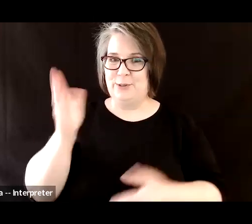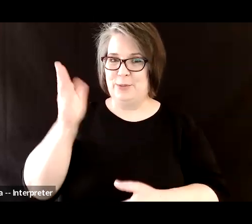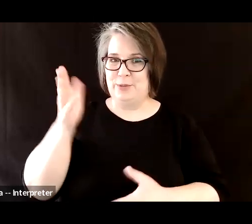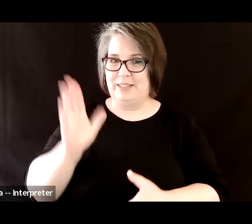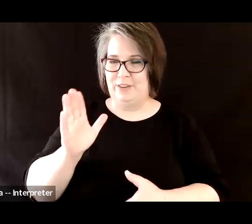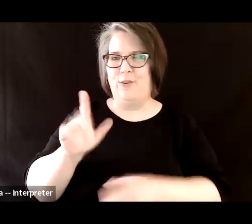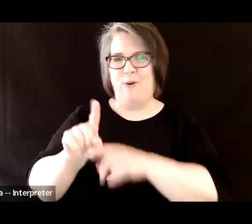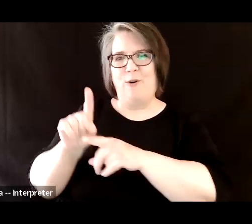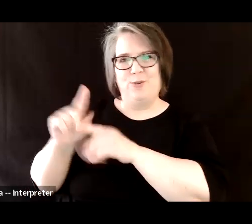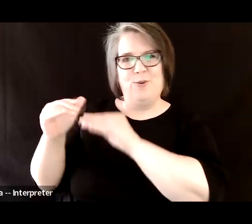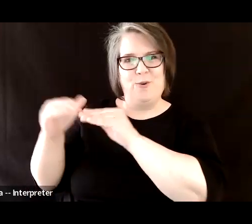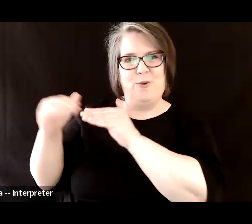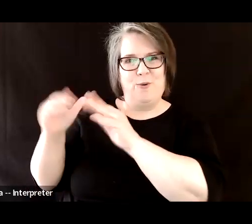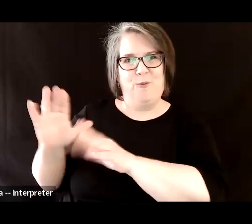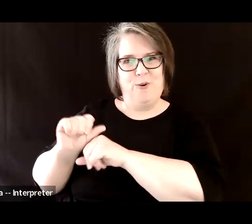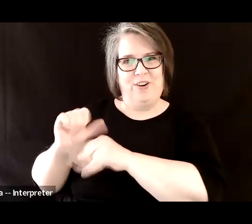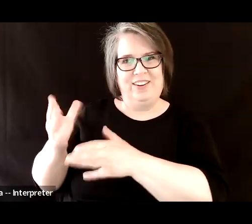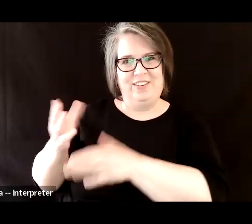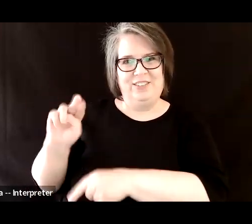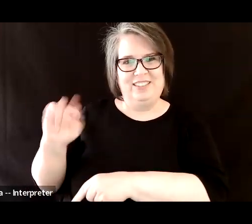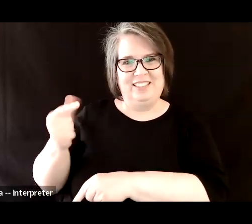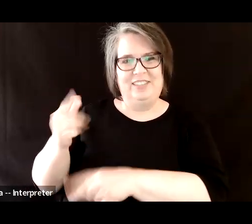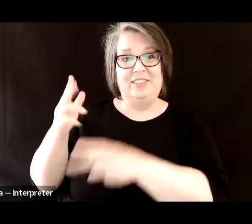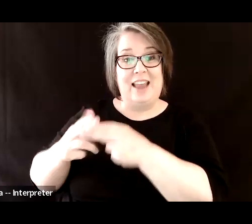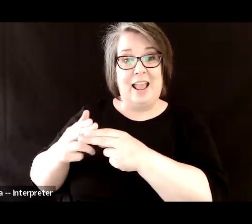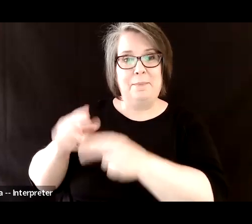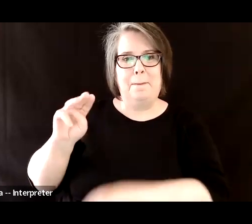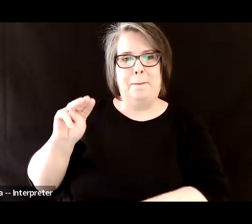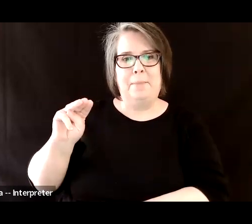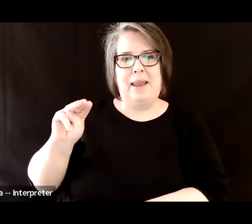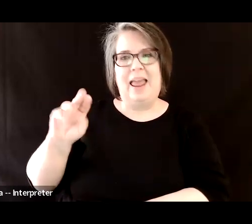colleague here at UNCG,'s name as Nathan Myers, and he's an